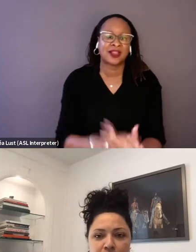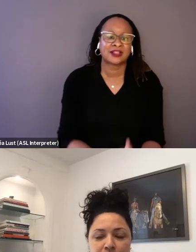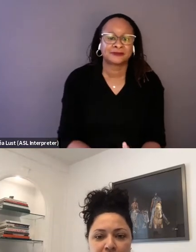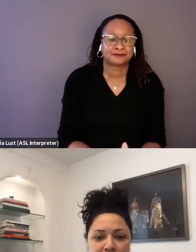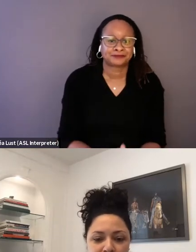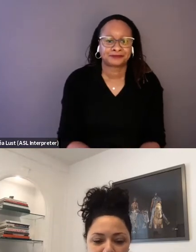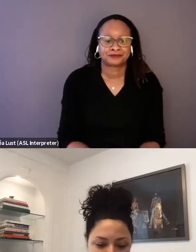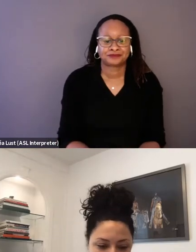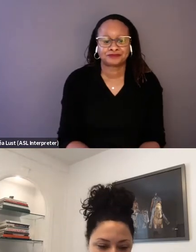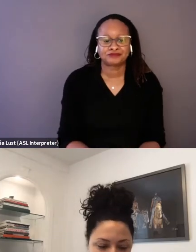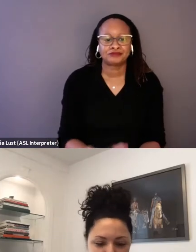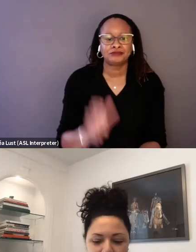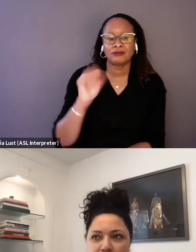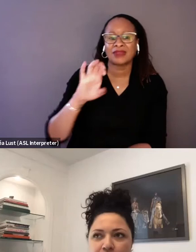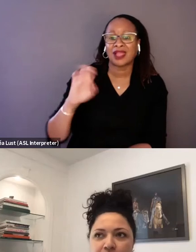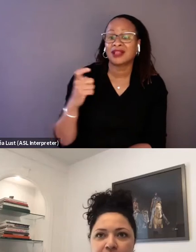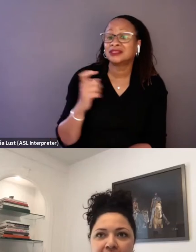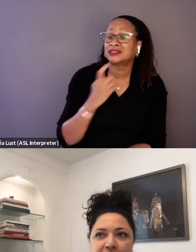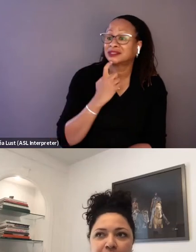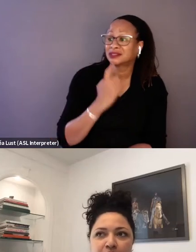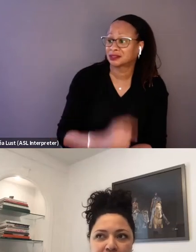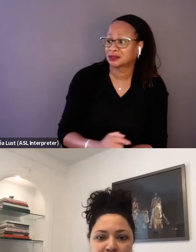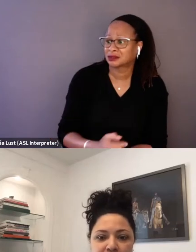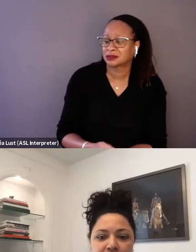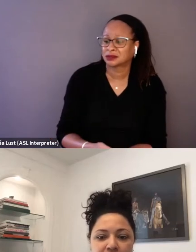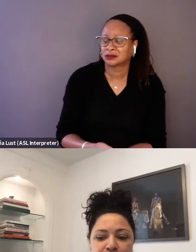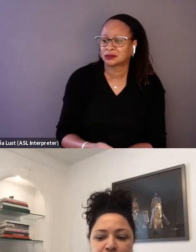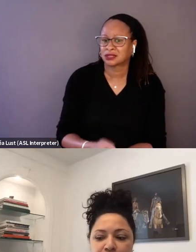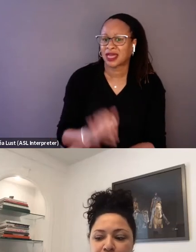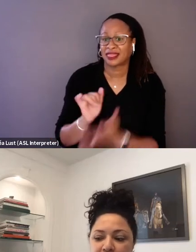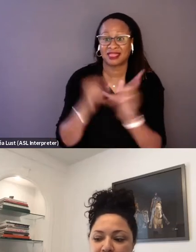Yeah. I think that point for me personally.